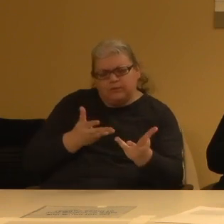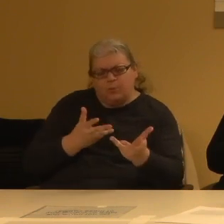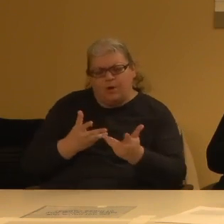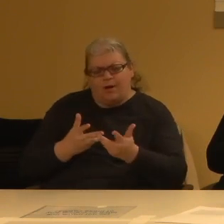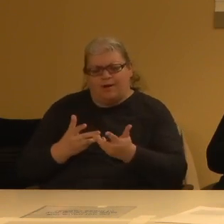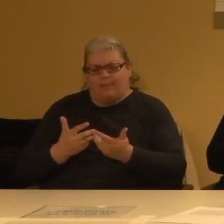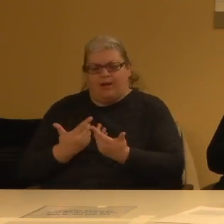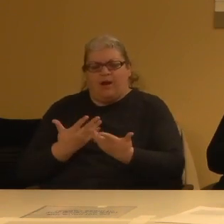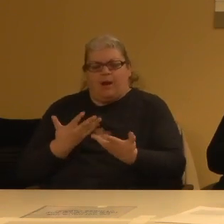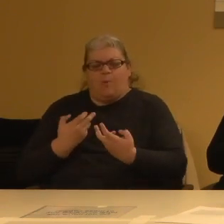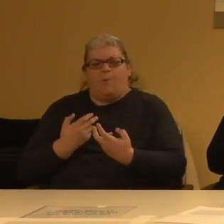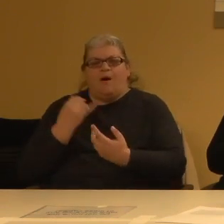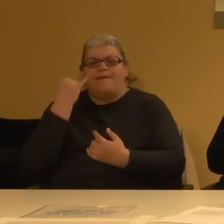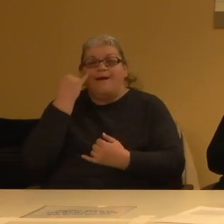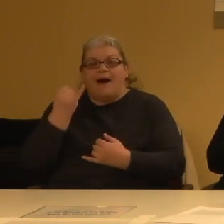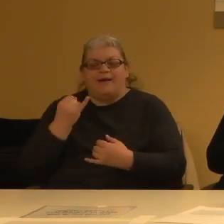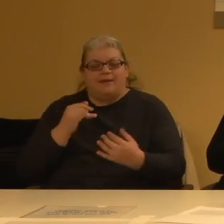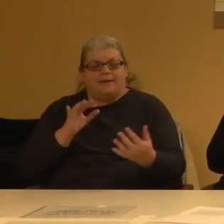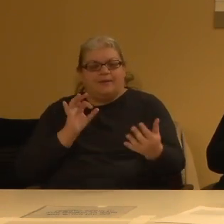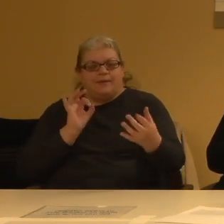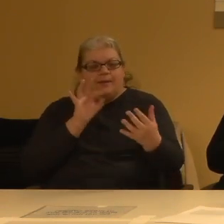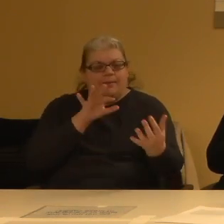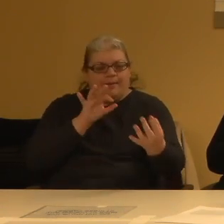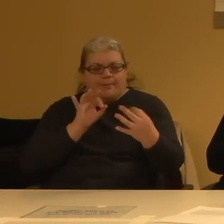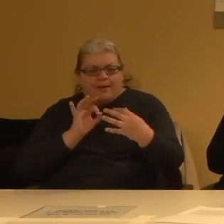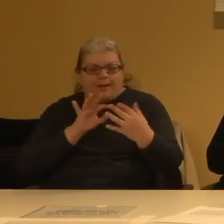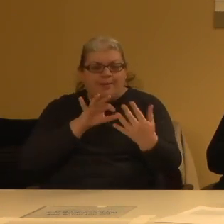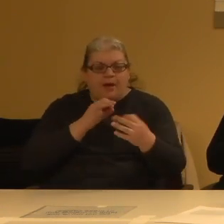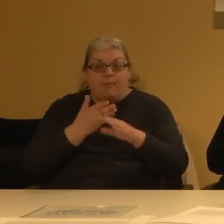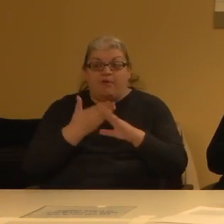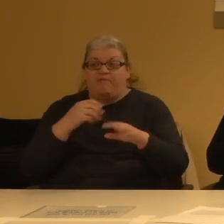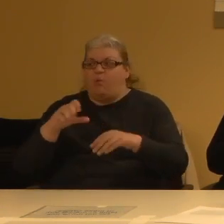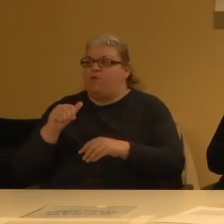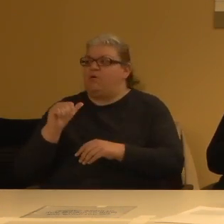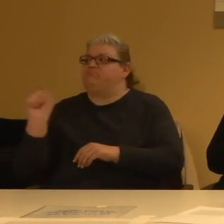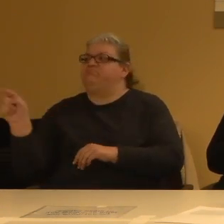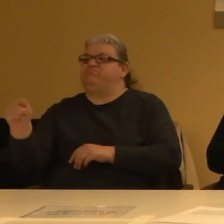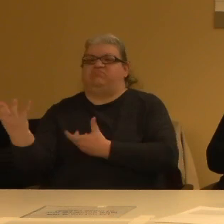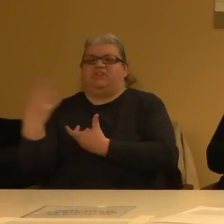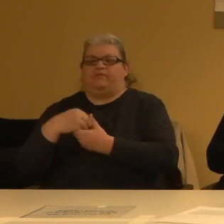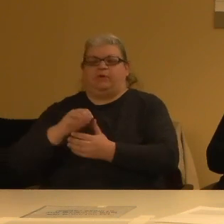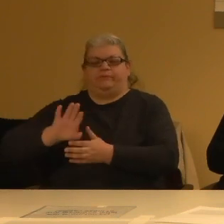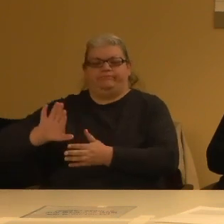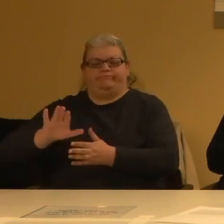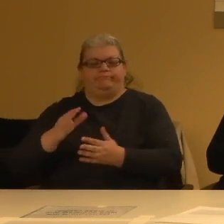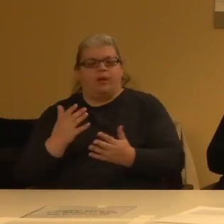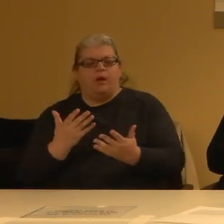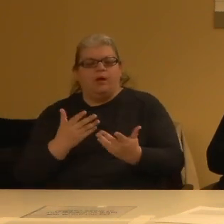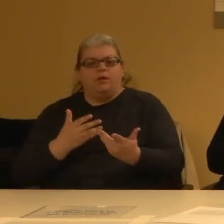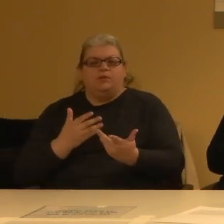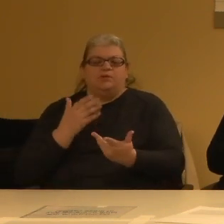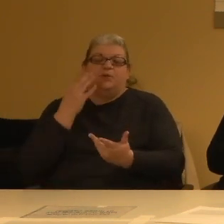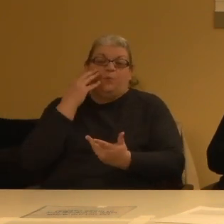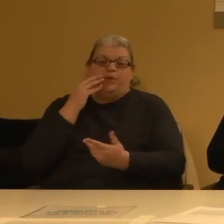off of before anyone else has to get involved?" And when I say has to get involved, we already know that if it's been commissioned, there are a whole bunch of,